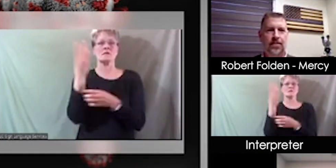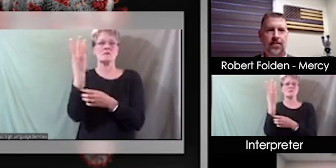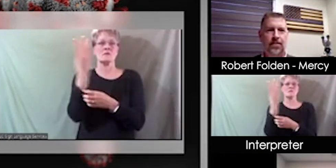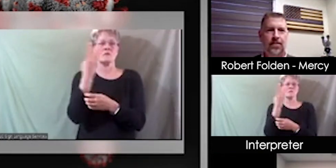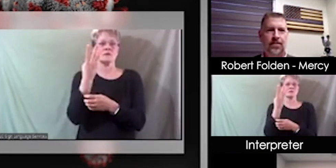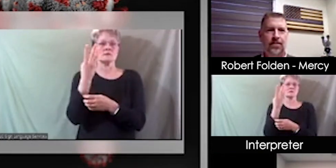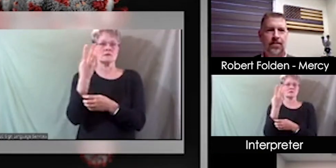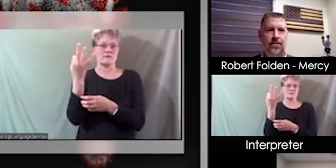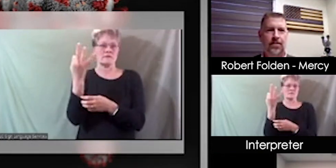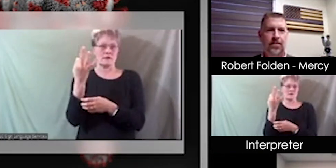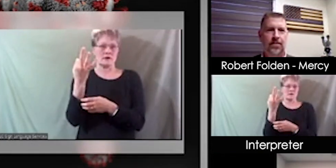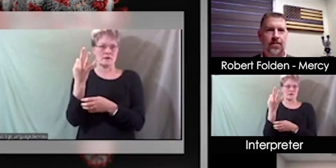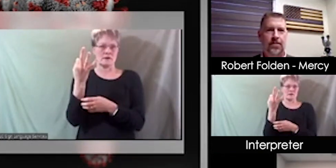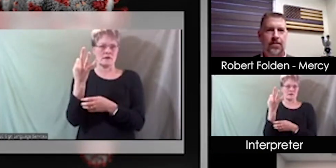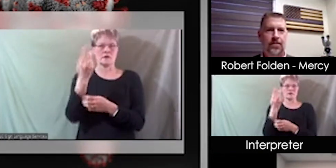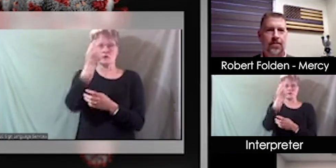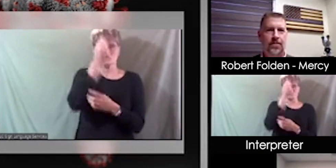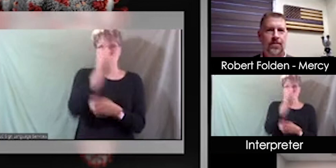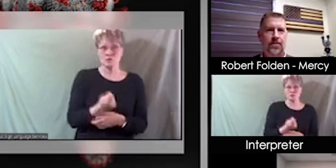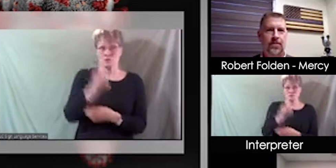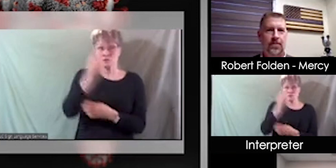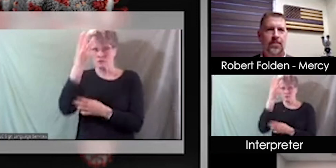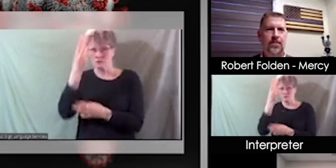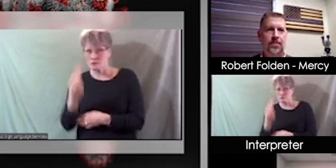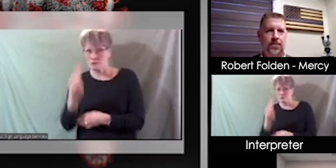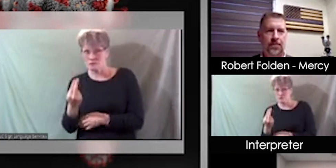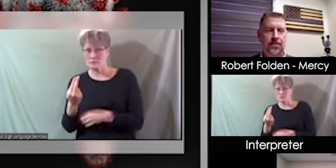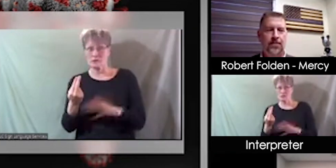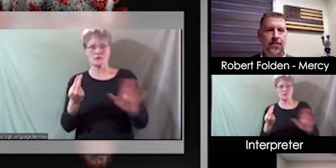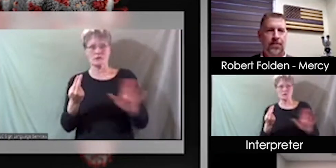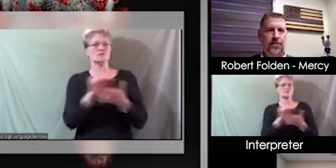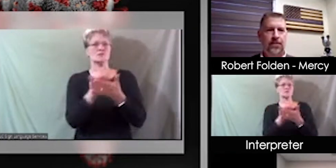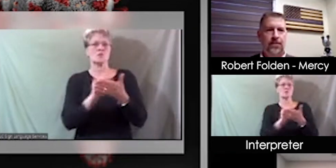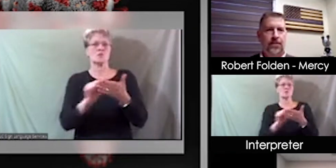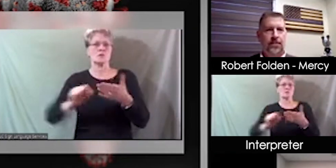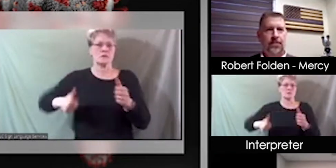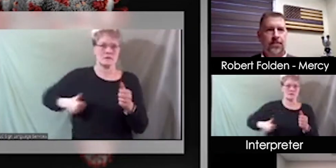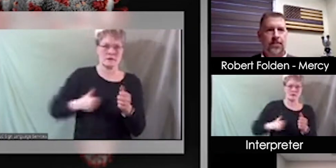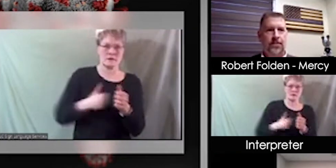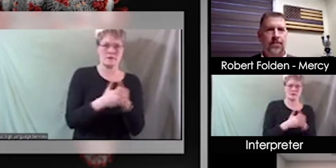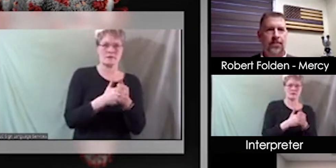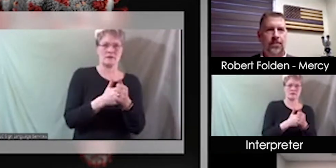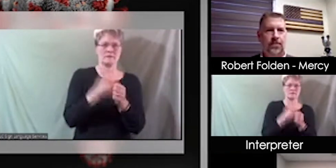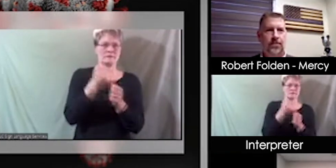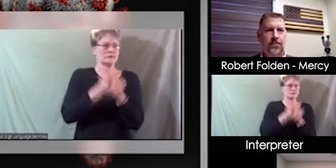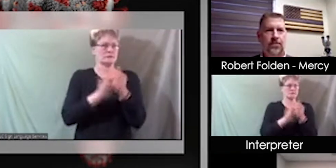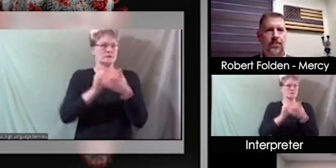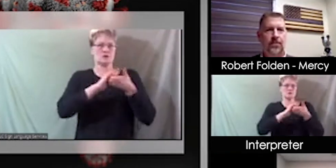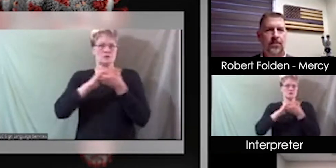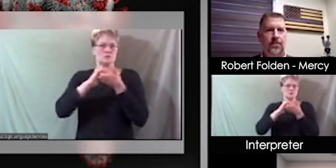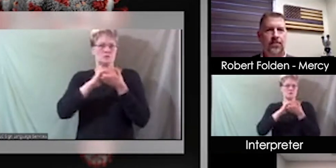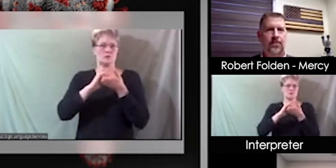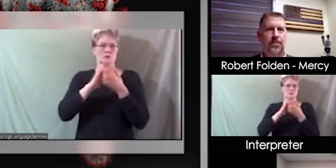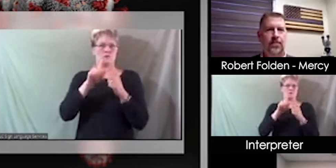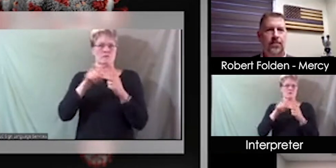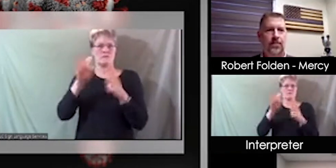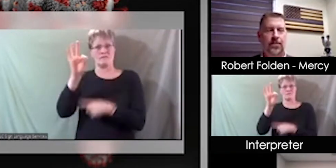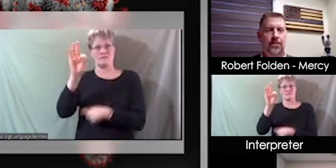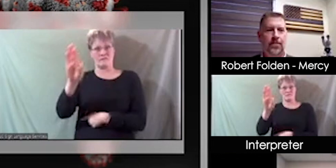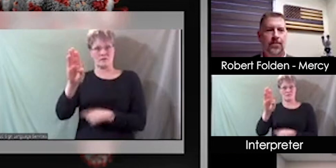Thursday we'll just be posting a written update from all of our partners on our Facebook page, which they'll be sharing on their Facebook